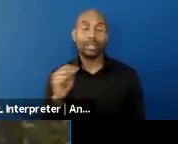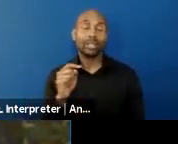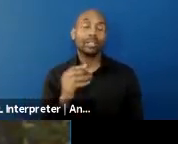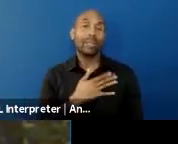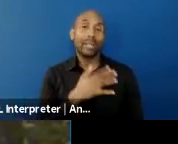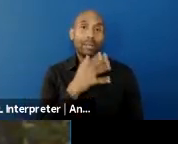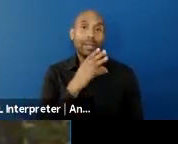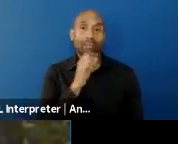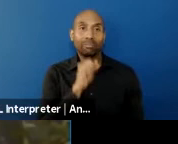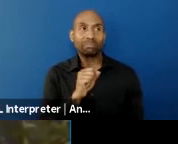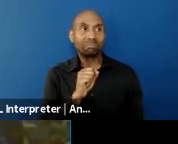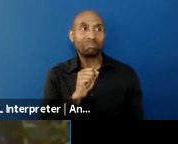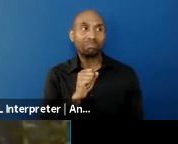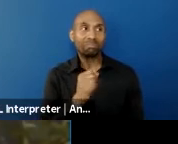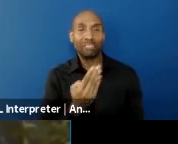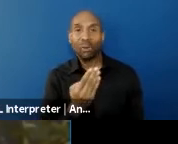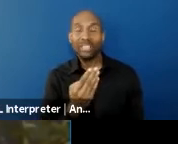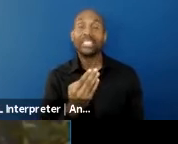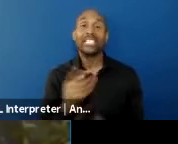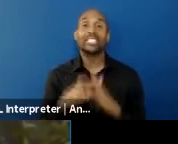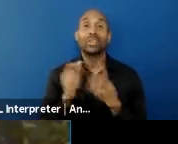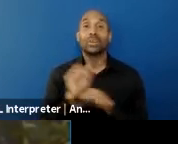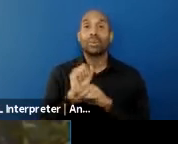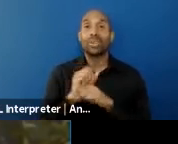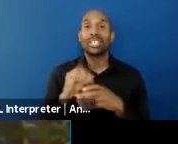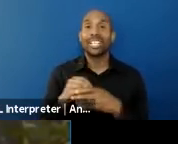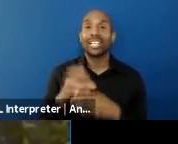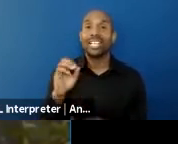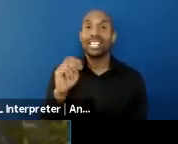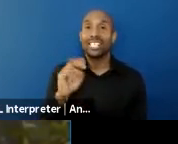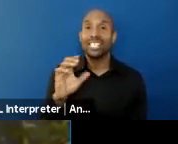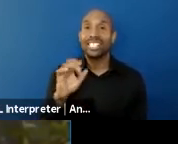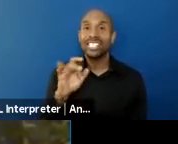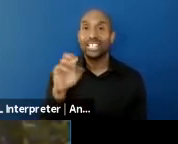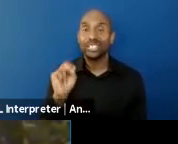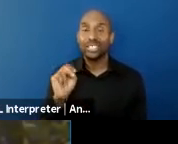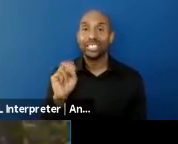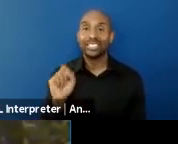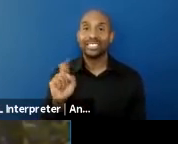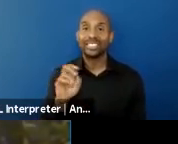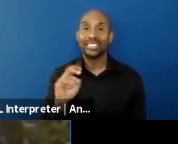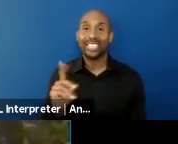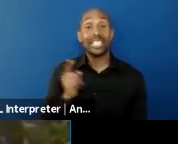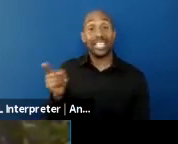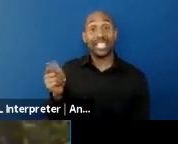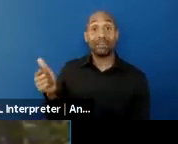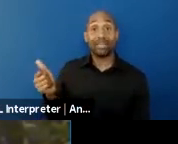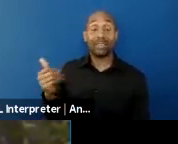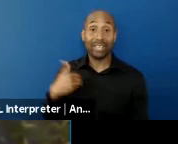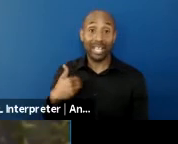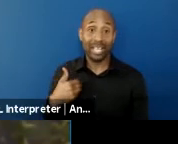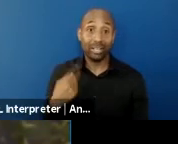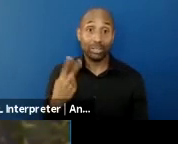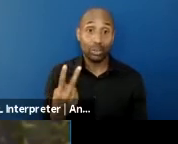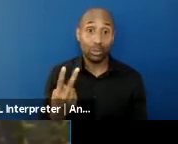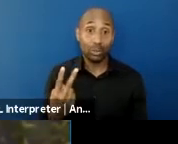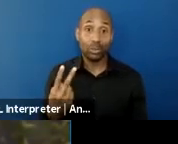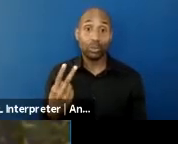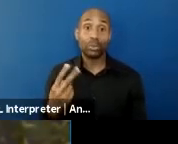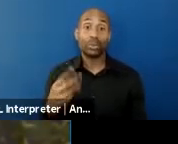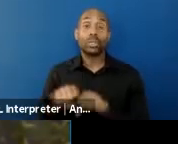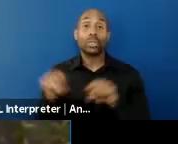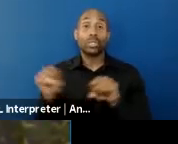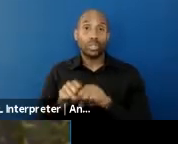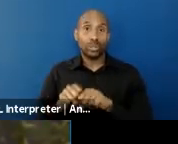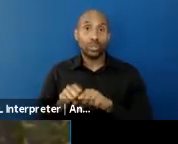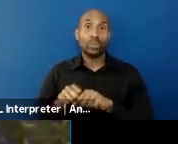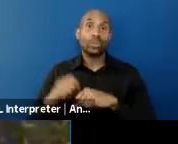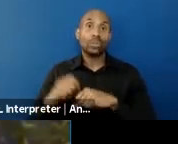He owned two shoeshine stands.